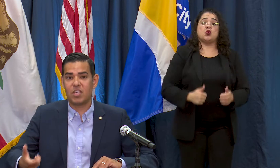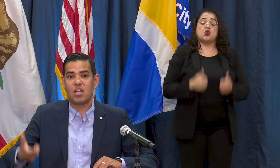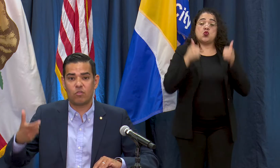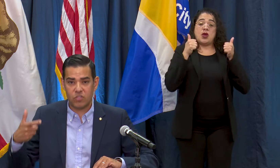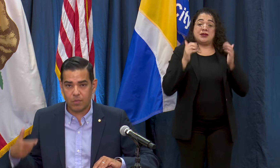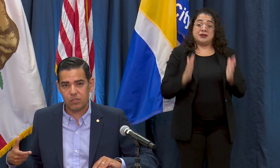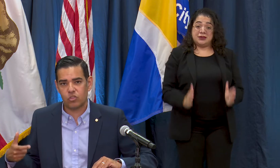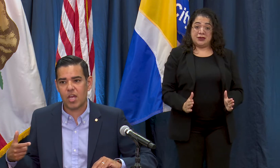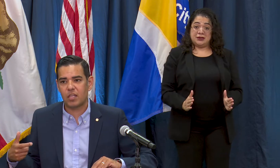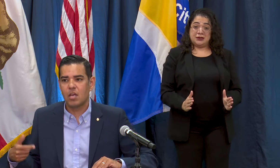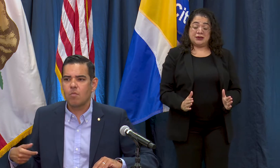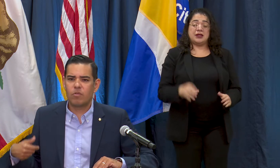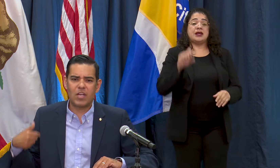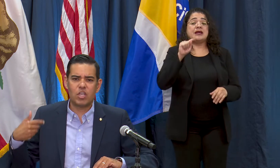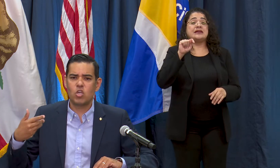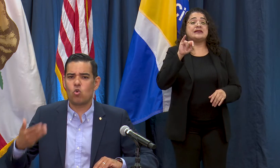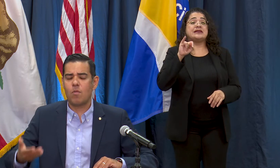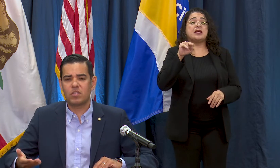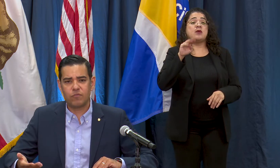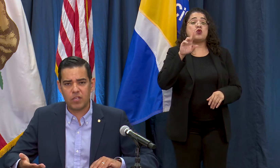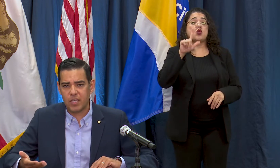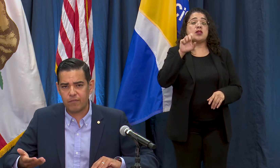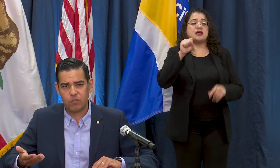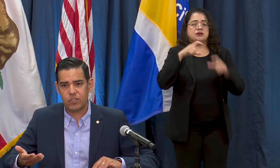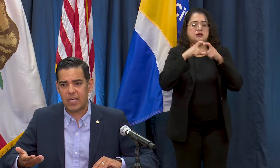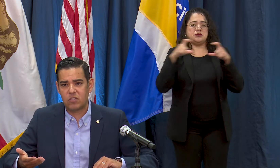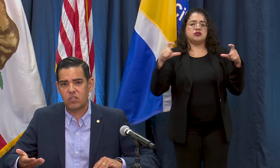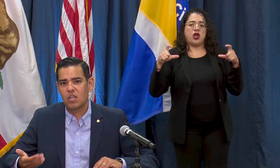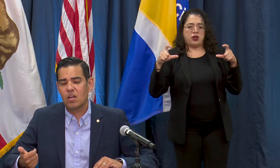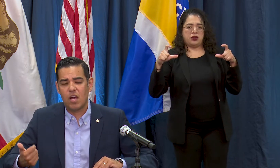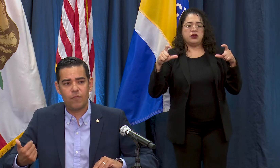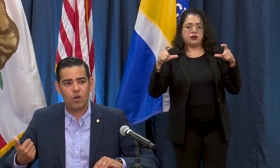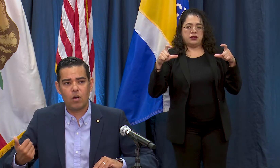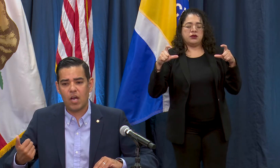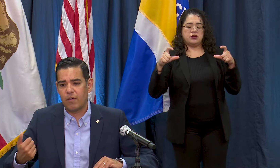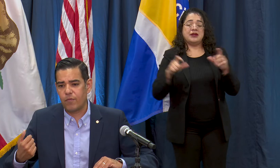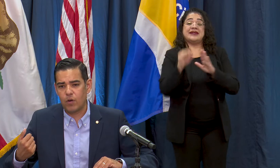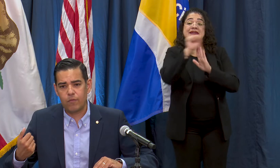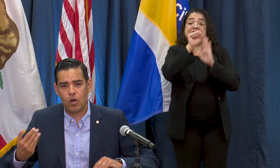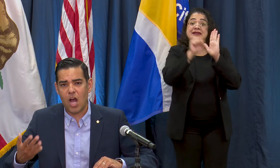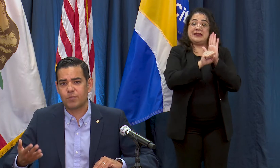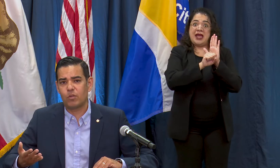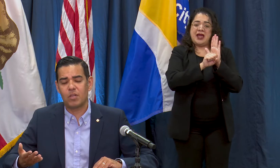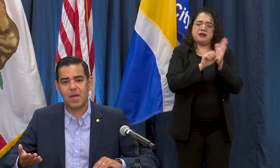another stimulus check, provides enormous funding for states for hospital and